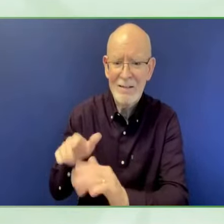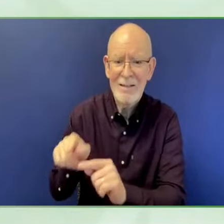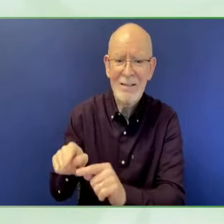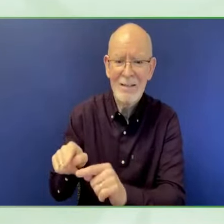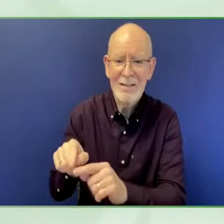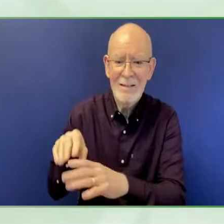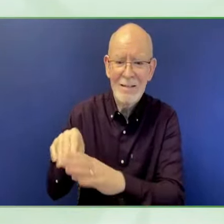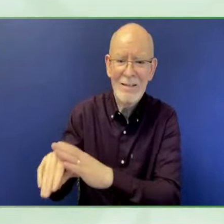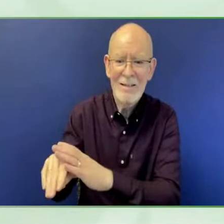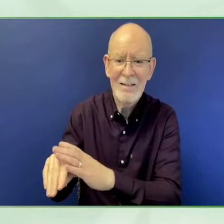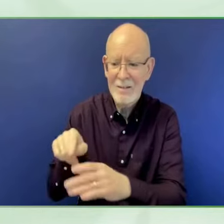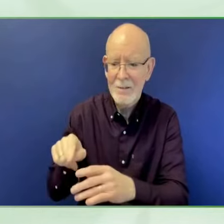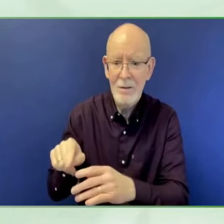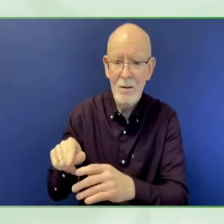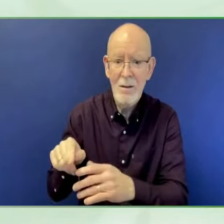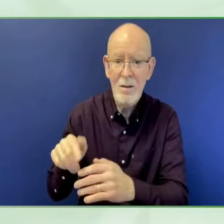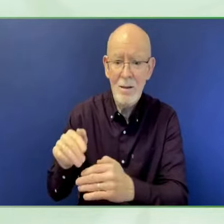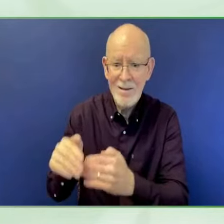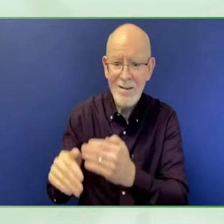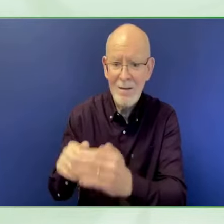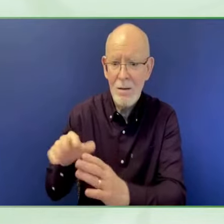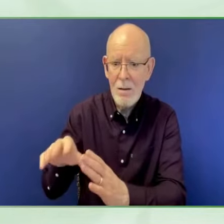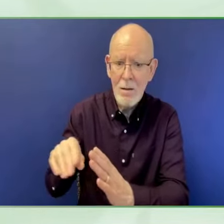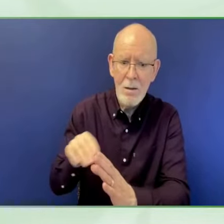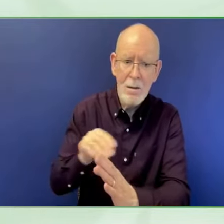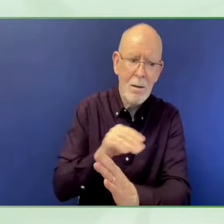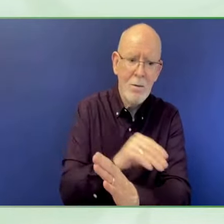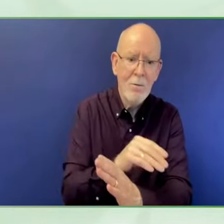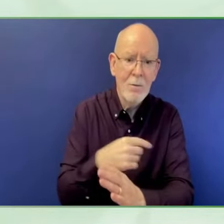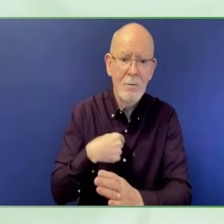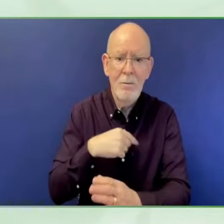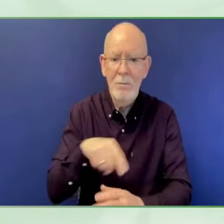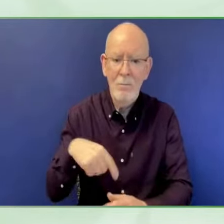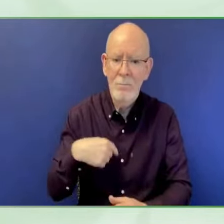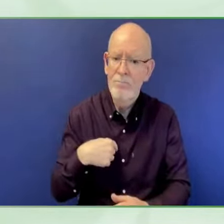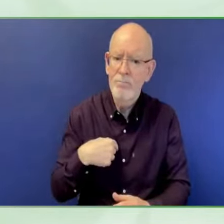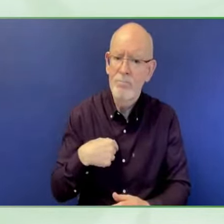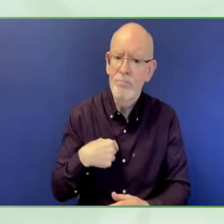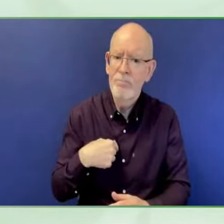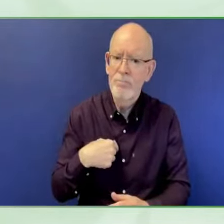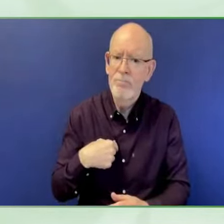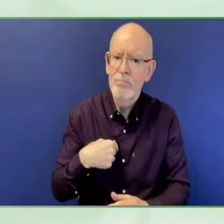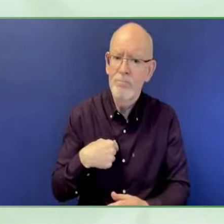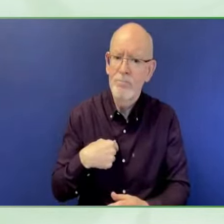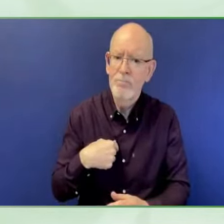Is the economic situation important and relevant?